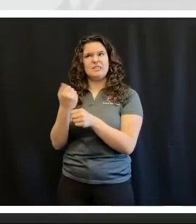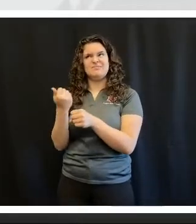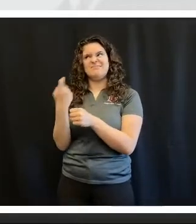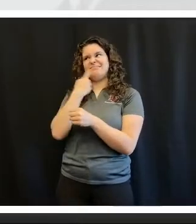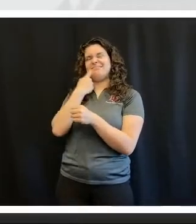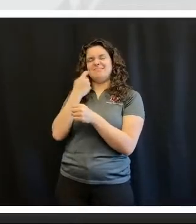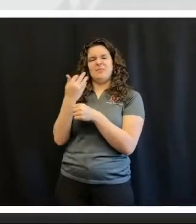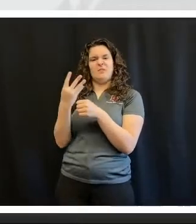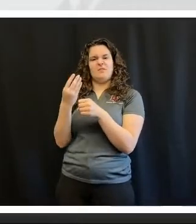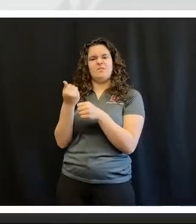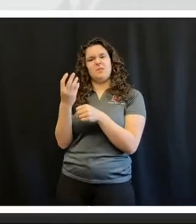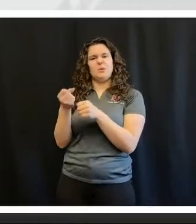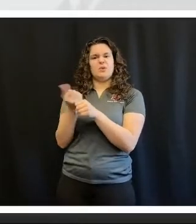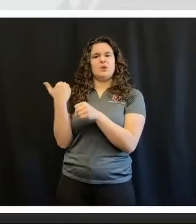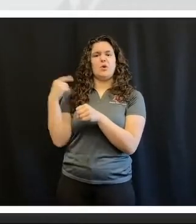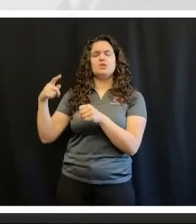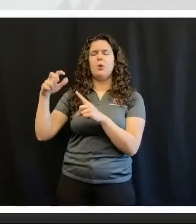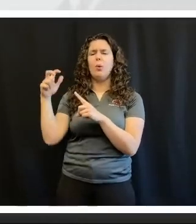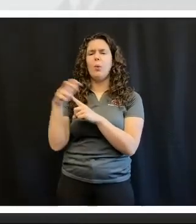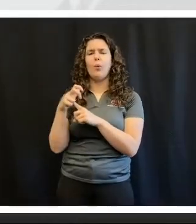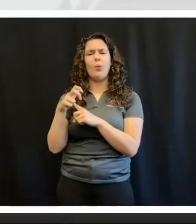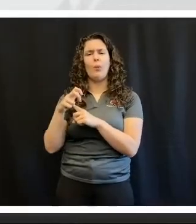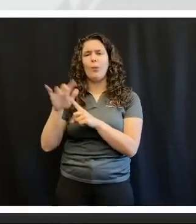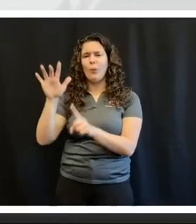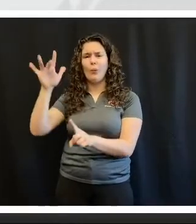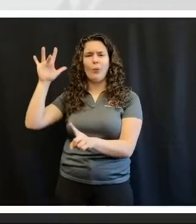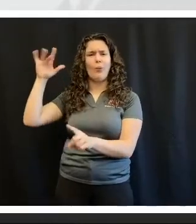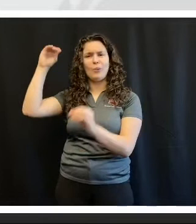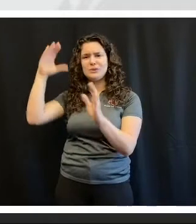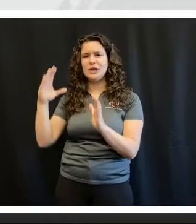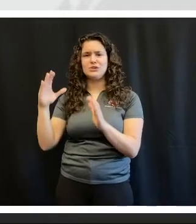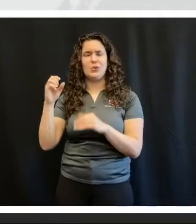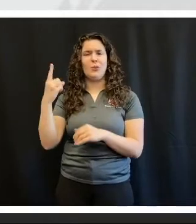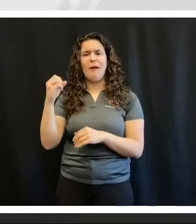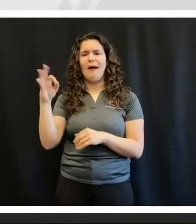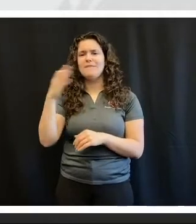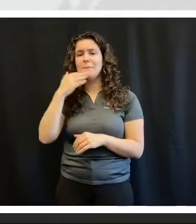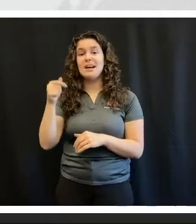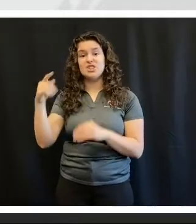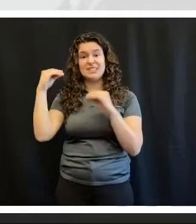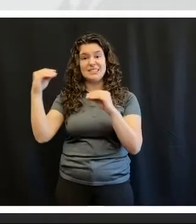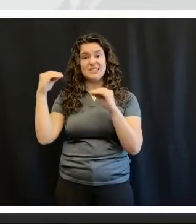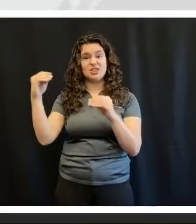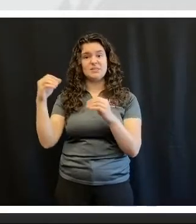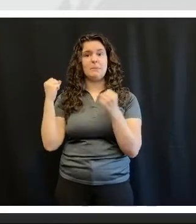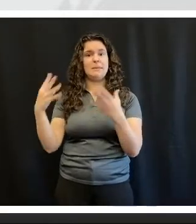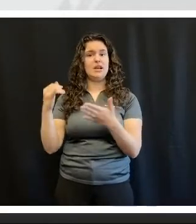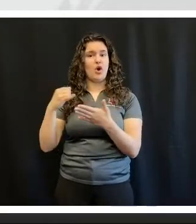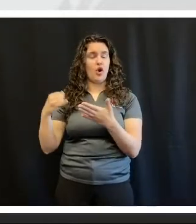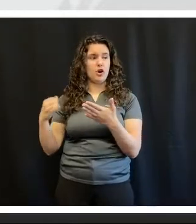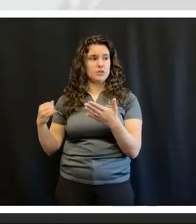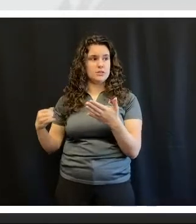that you could find in a school anywhere. Tara teaches Media Arts, something that she wanted to do,